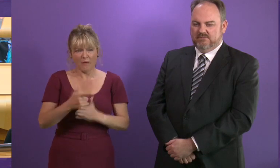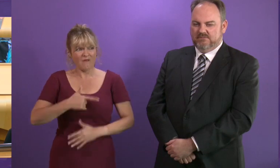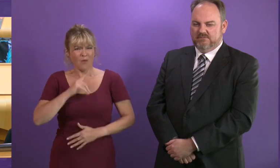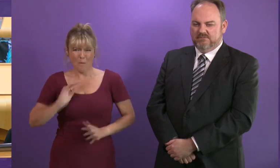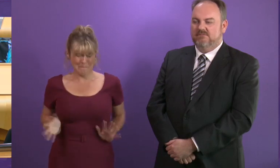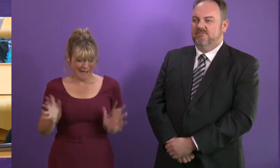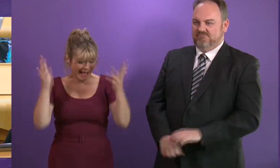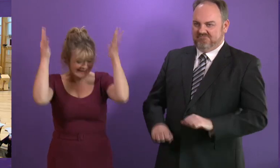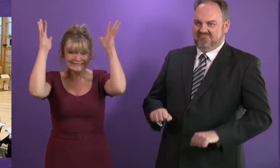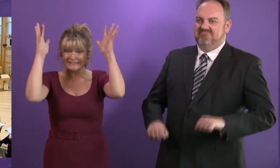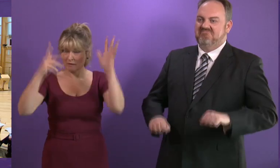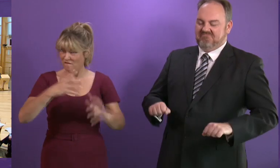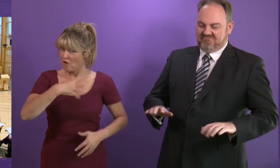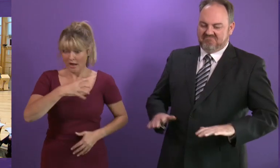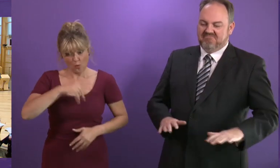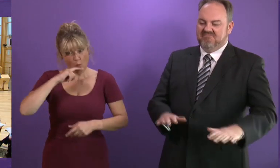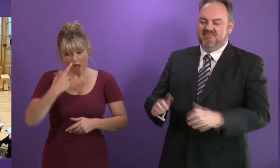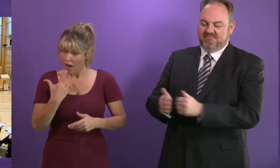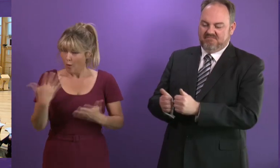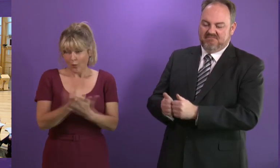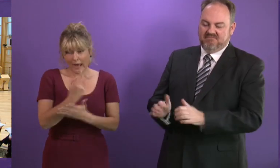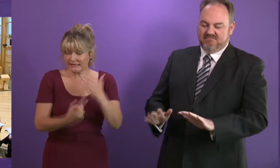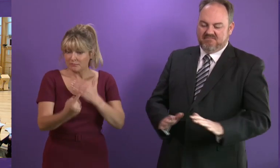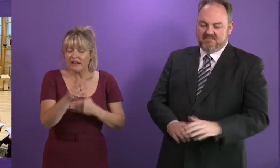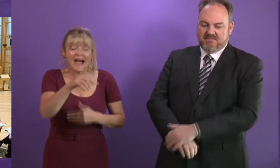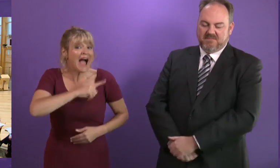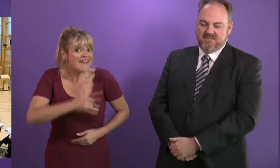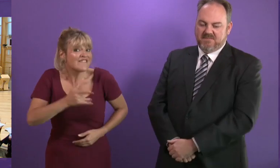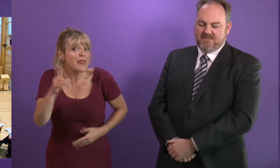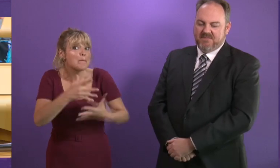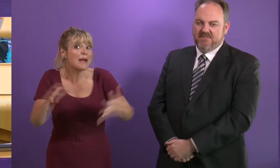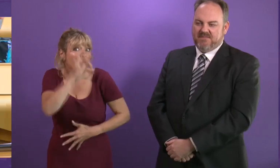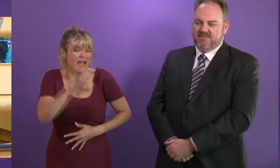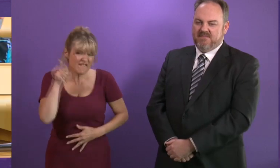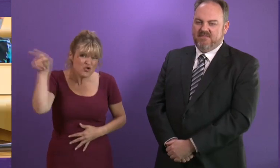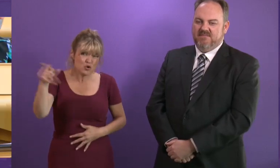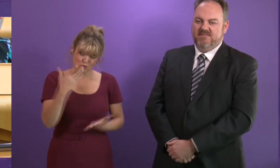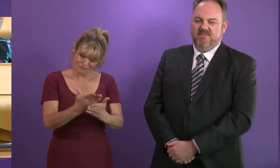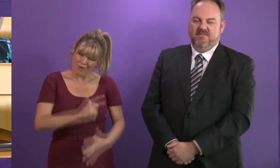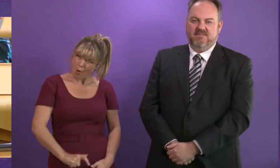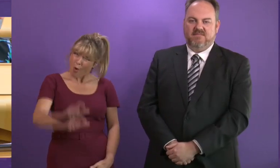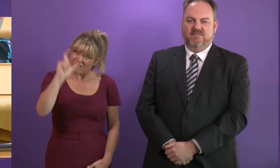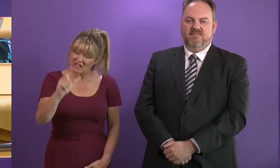for them is this: if they are so confident that people in Scotland do not want independence,